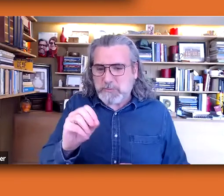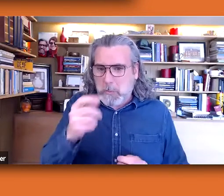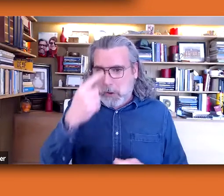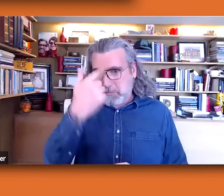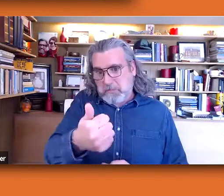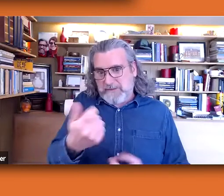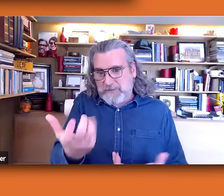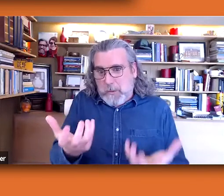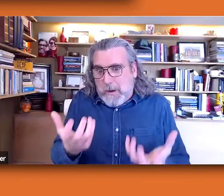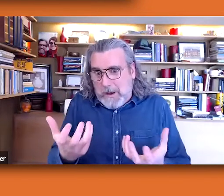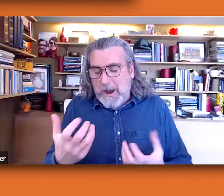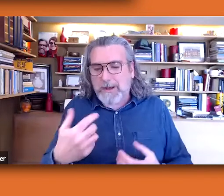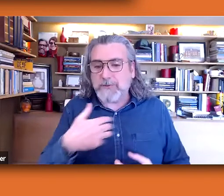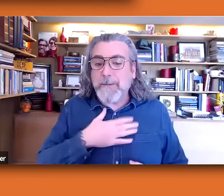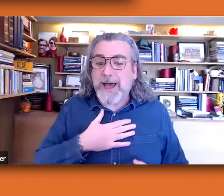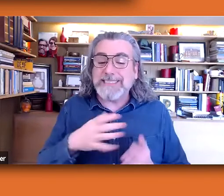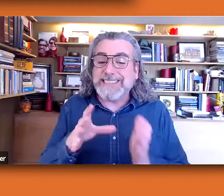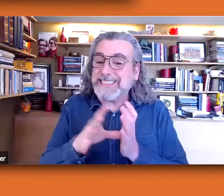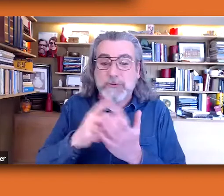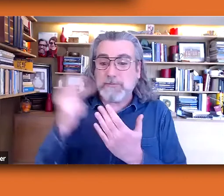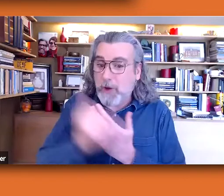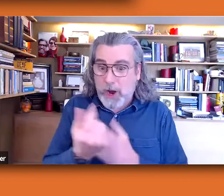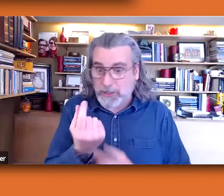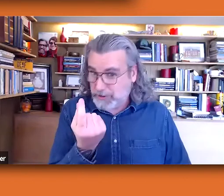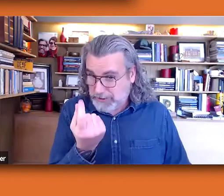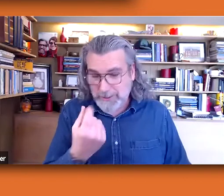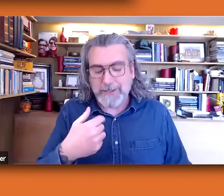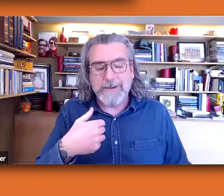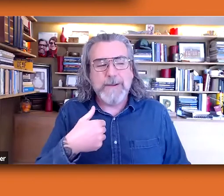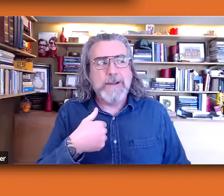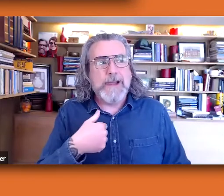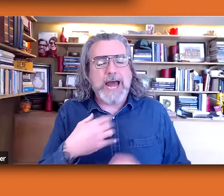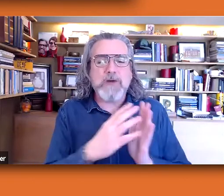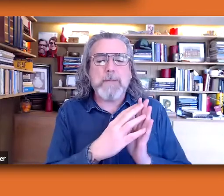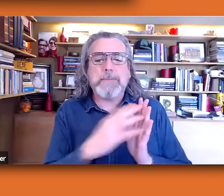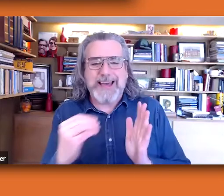A senior thesis wasn't required by my program, but we were allowed to do whatever we wanted to.